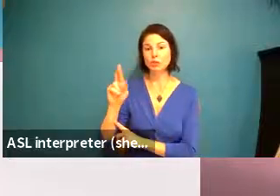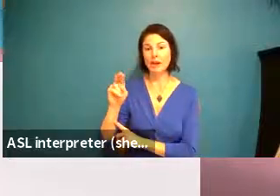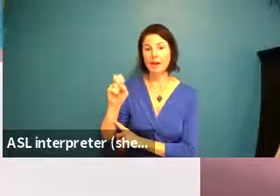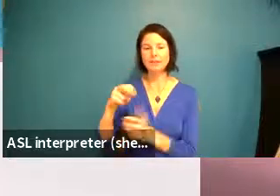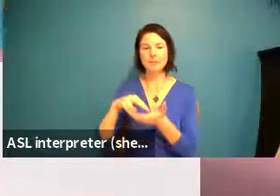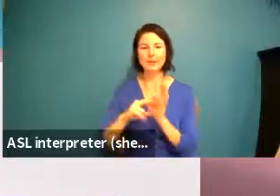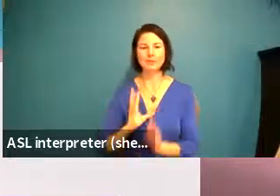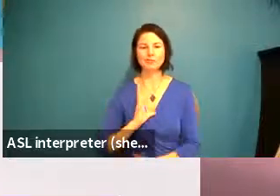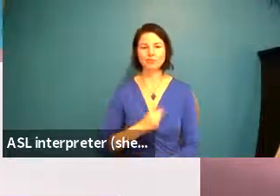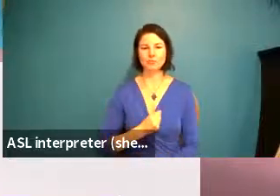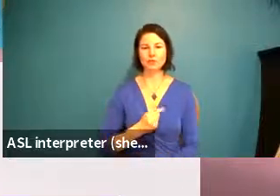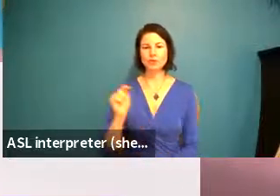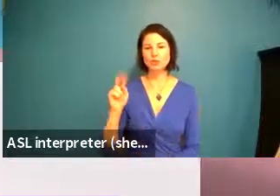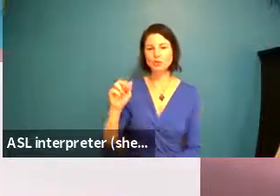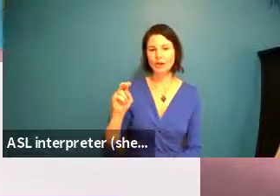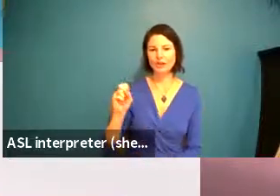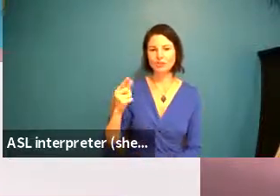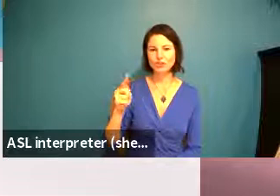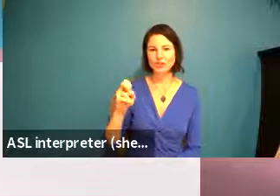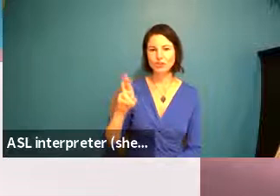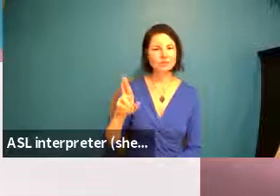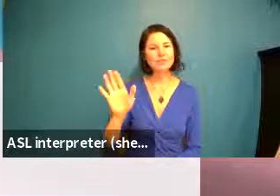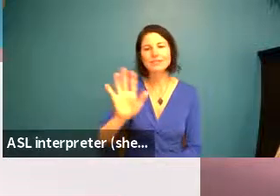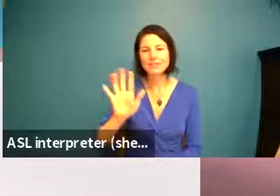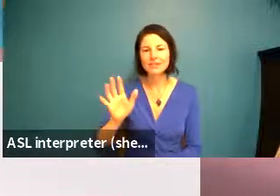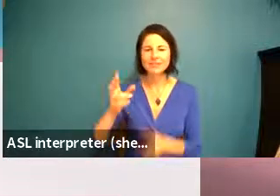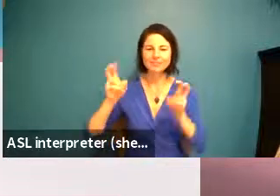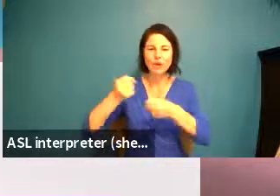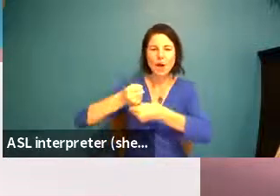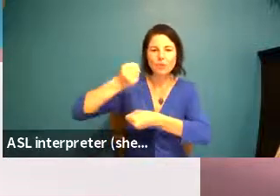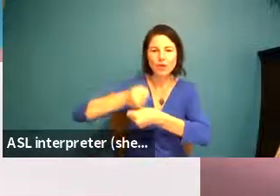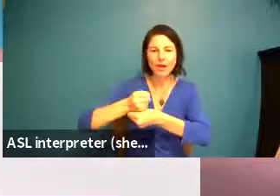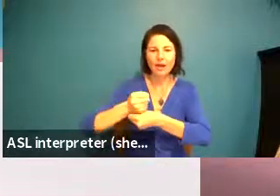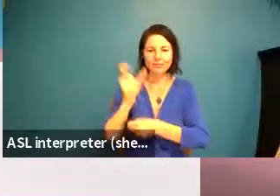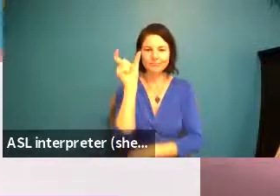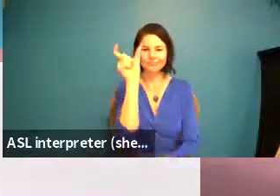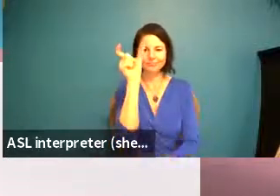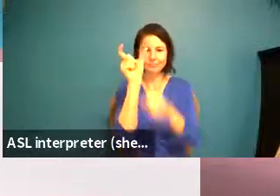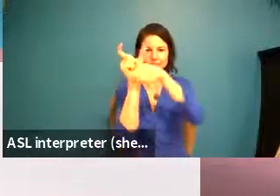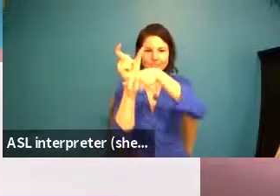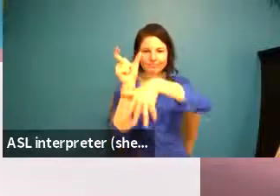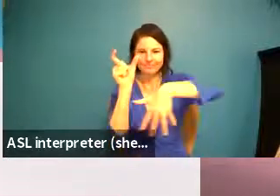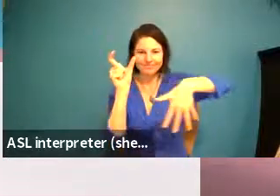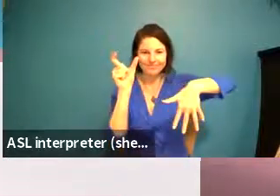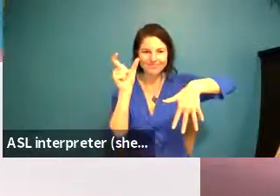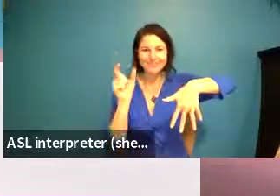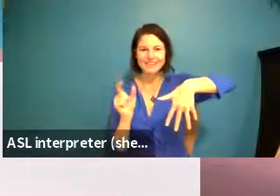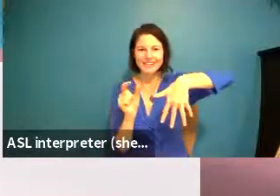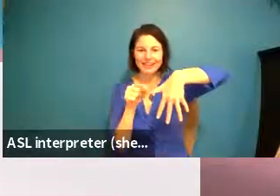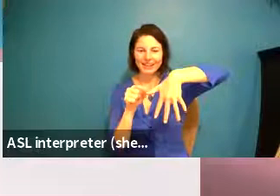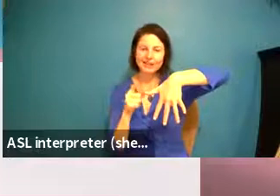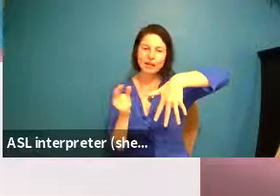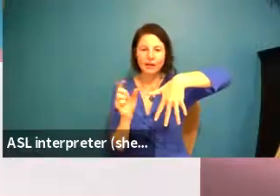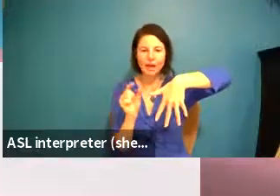umbrella term used by scholars to refer to two different terms, which are also umbrella terms, smaller umbrellas. The first one would